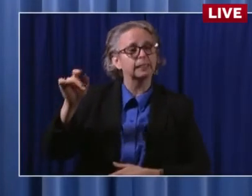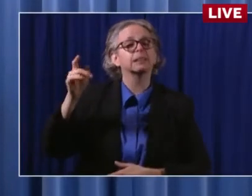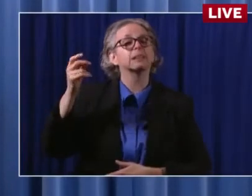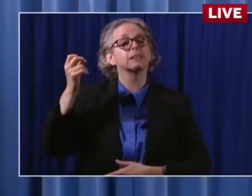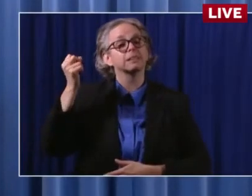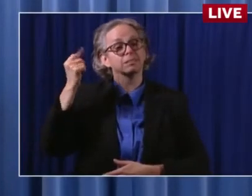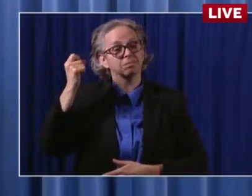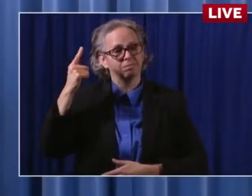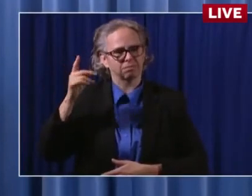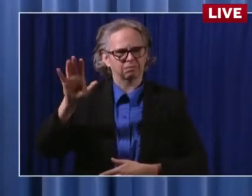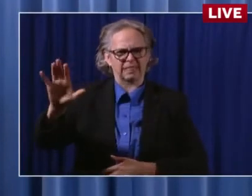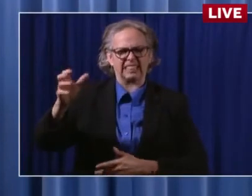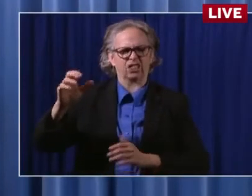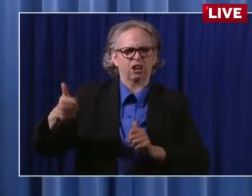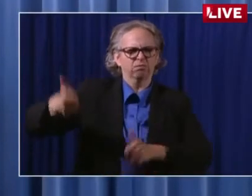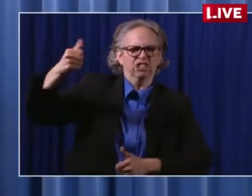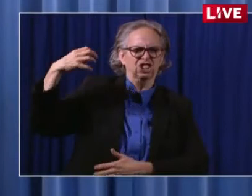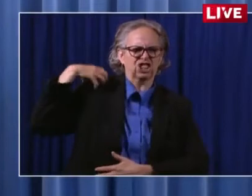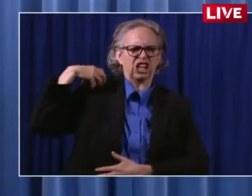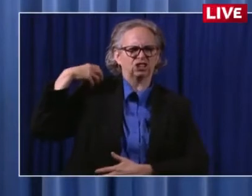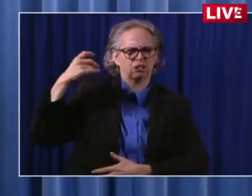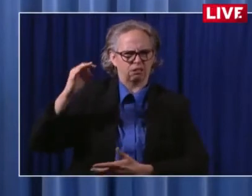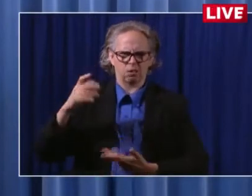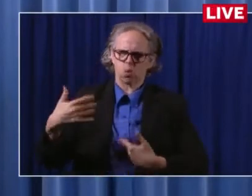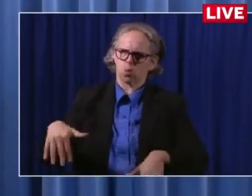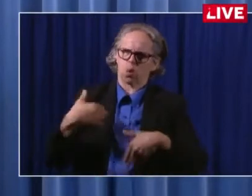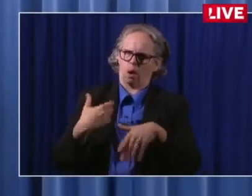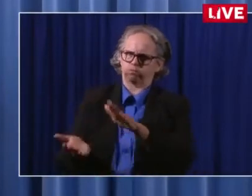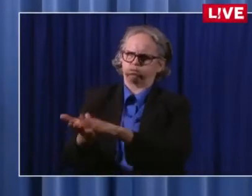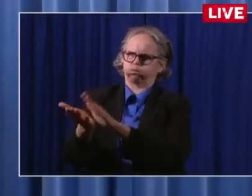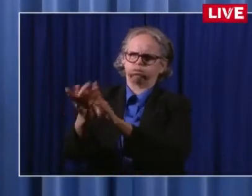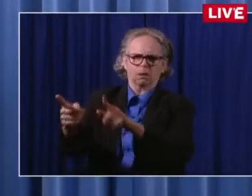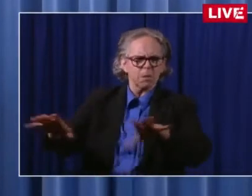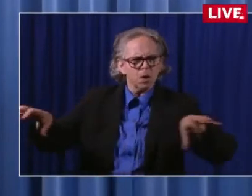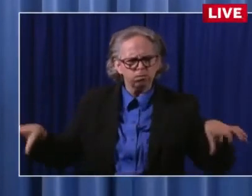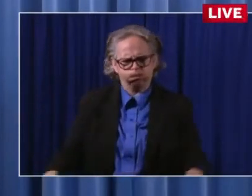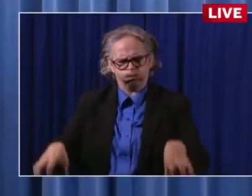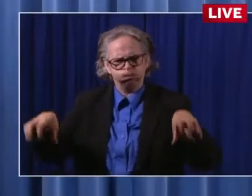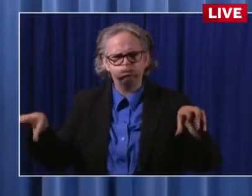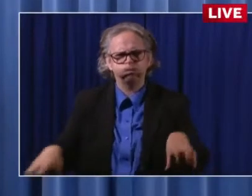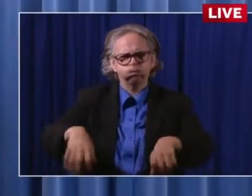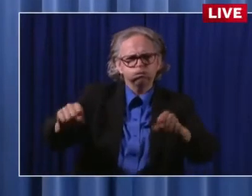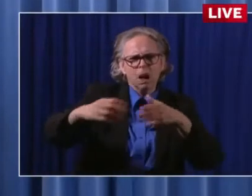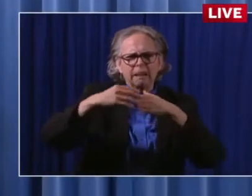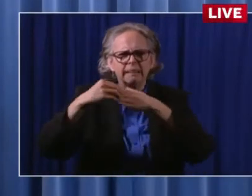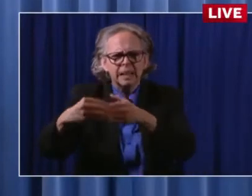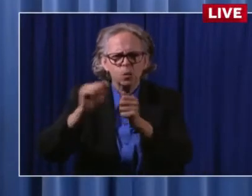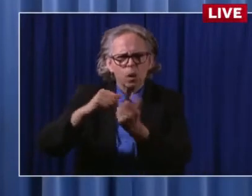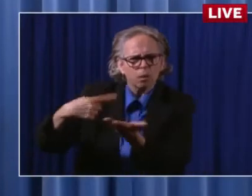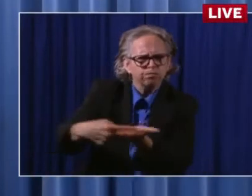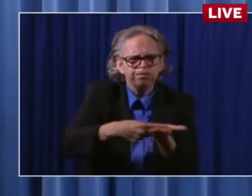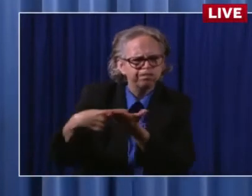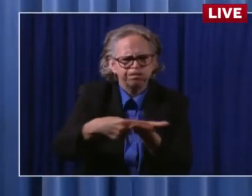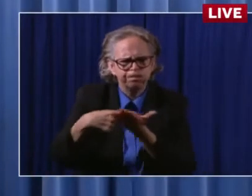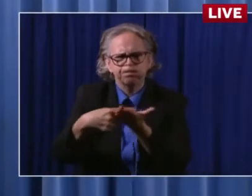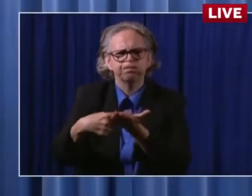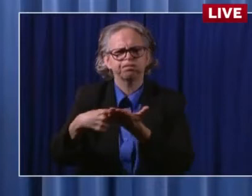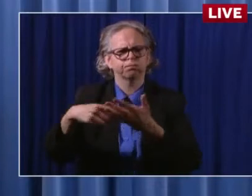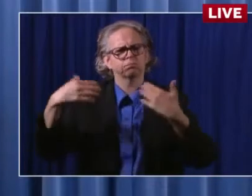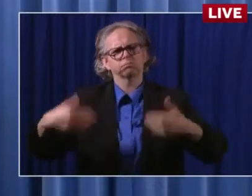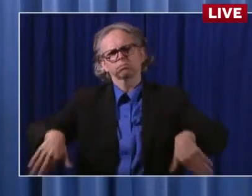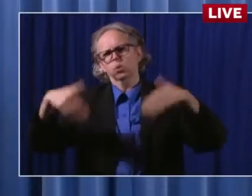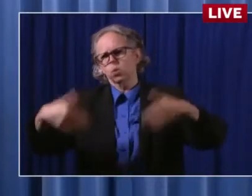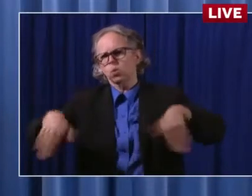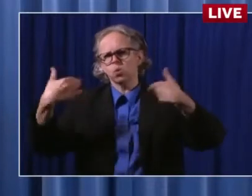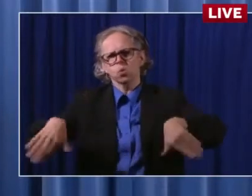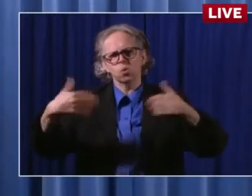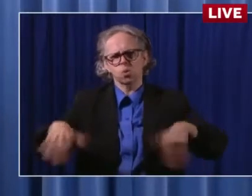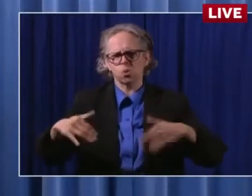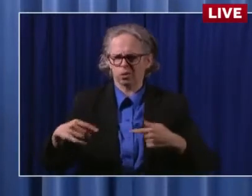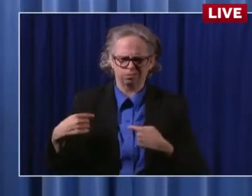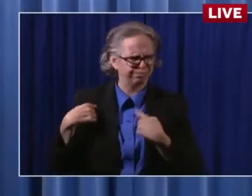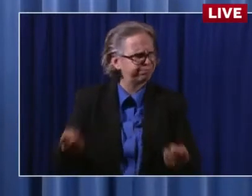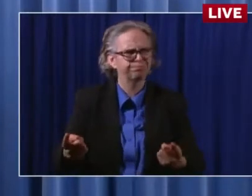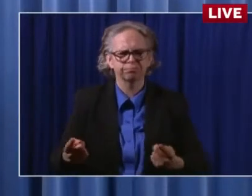I WANT TO GIVE A SHOUT OUT TO TO RANDY GARDNER, THE CHANCELLOR, WHO HAS WORKED TIRELESSLY ON THIS, ALONG WITH HIS TEAM.